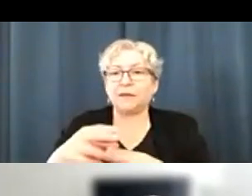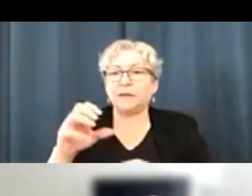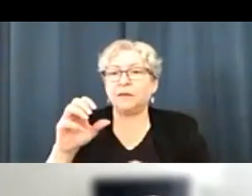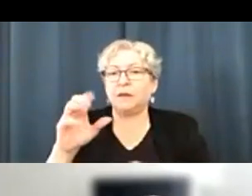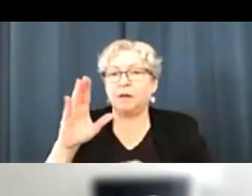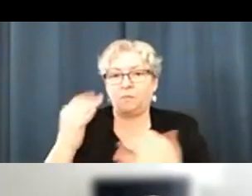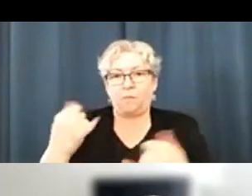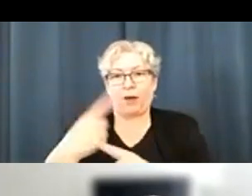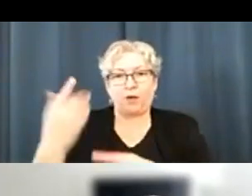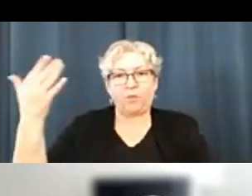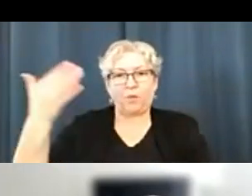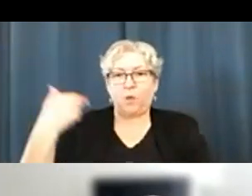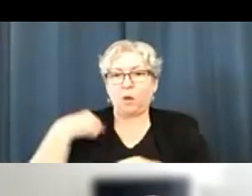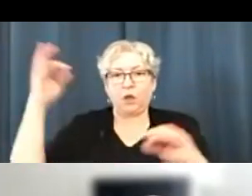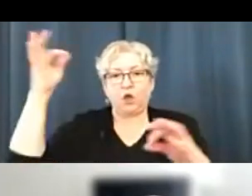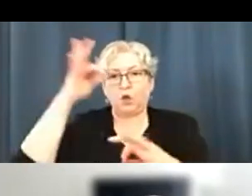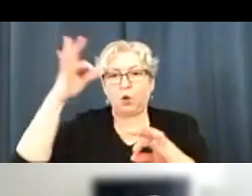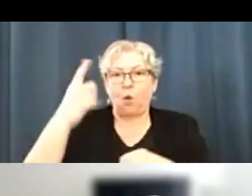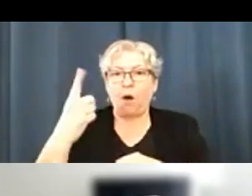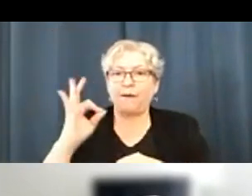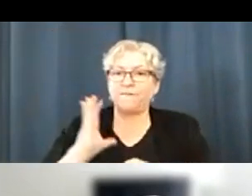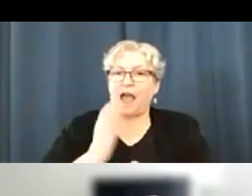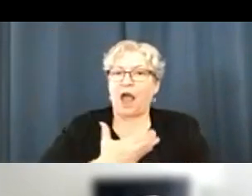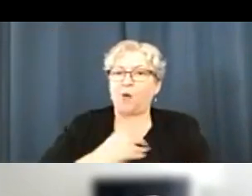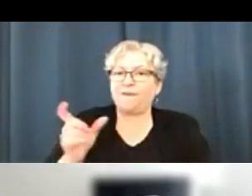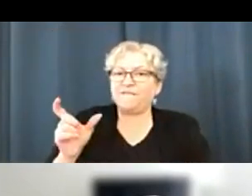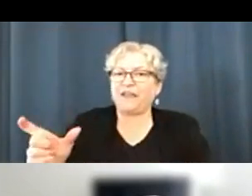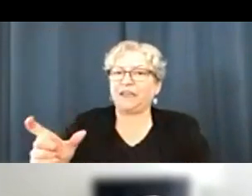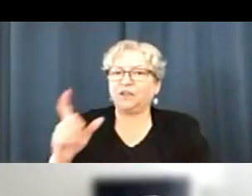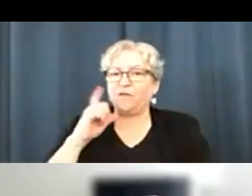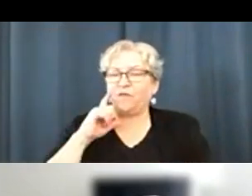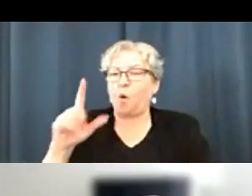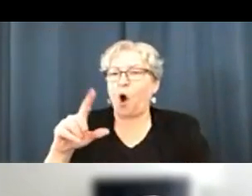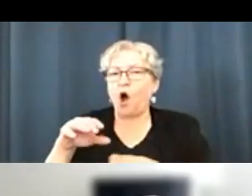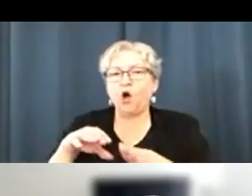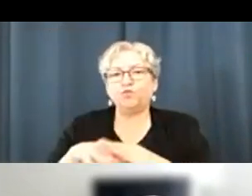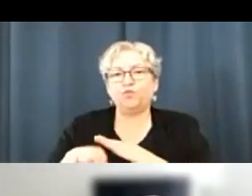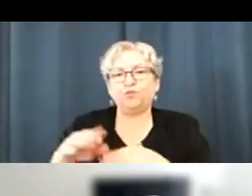we had no idea that one of our fields for registration wasn't accessible. And so, these are things